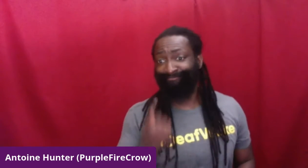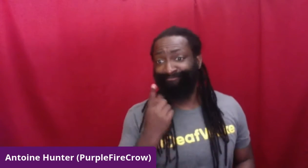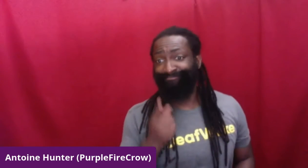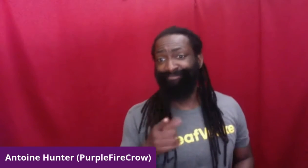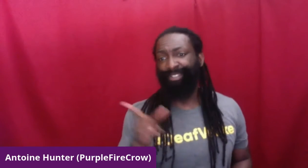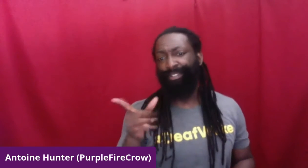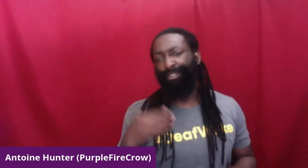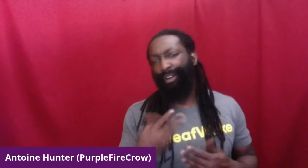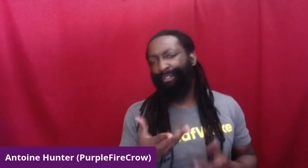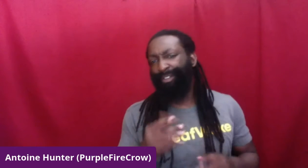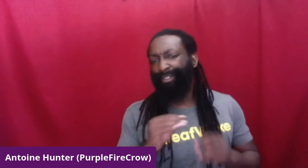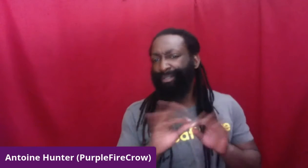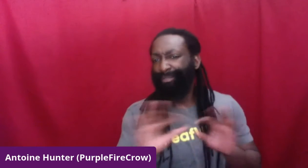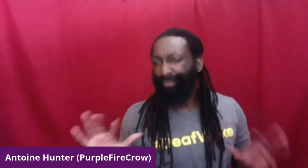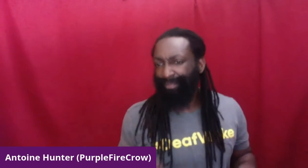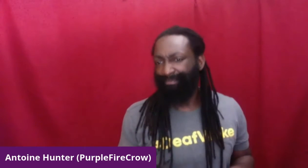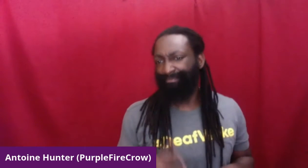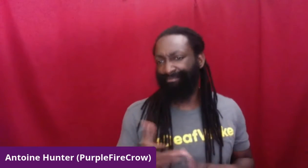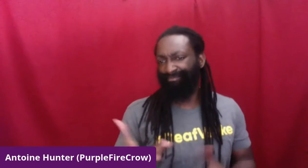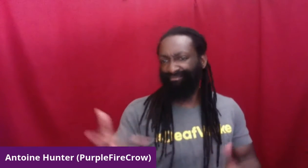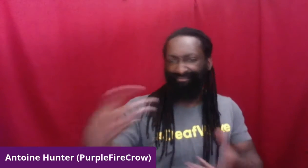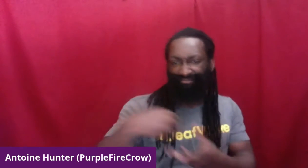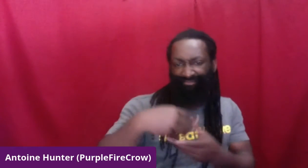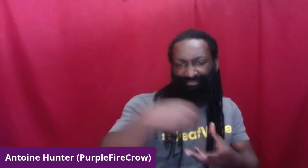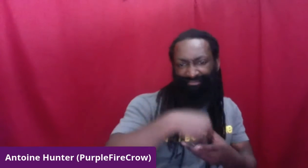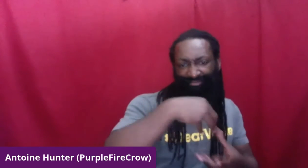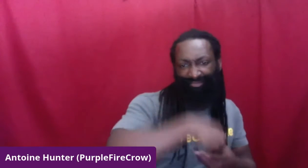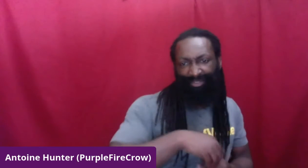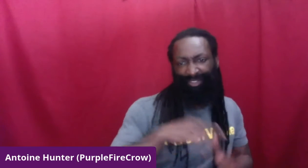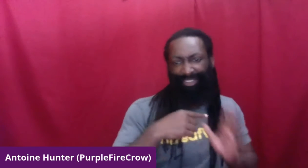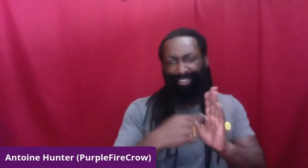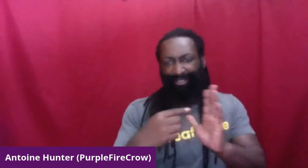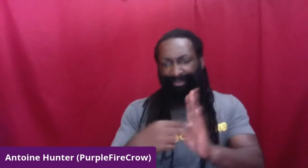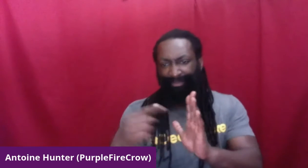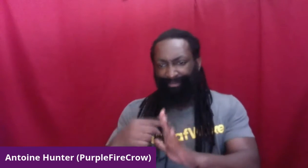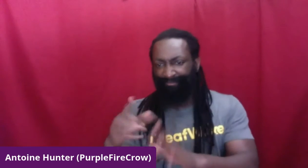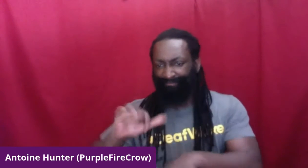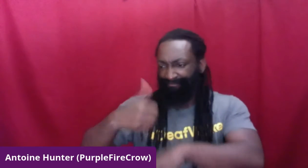The organization offers diverse spectrum of exhibits,